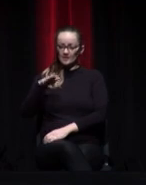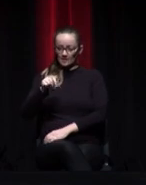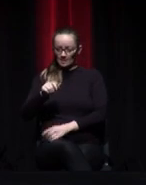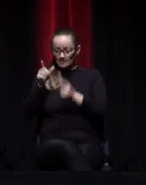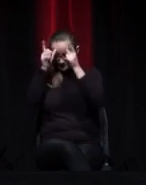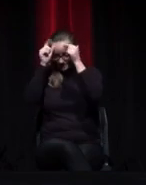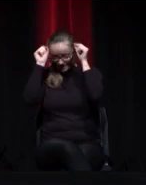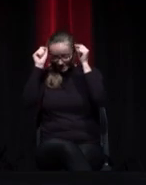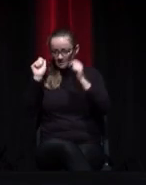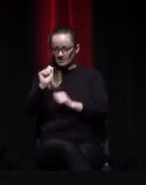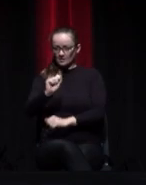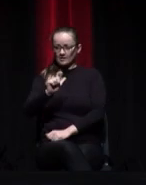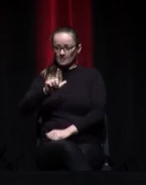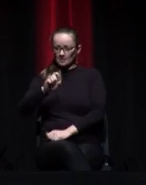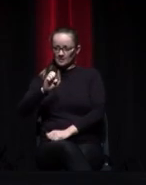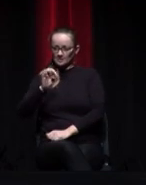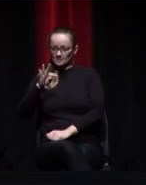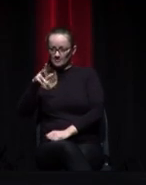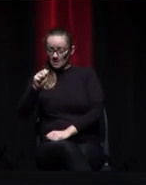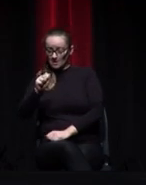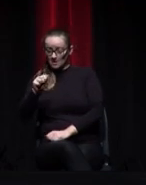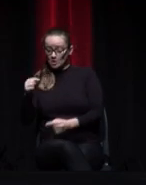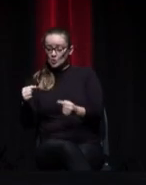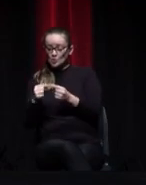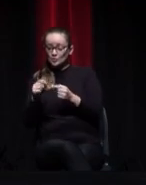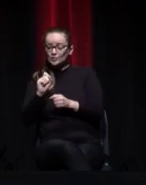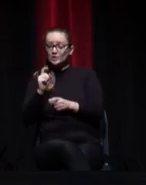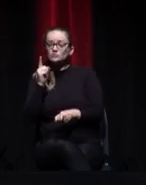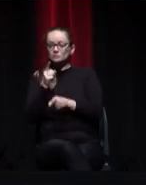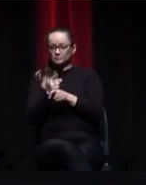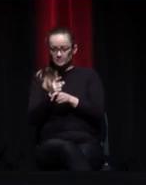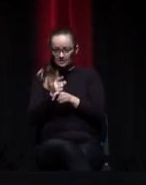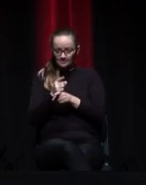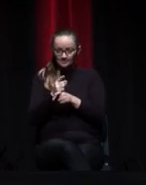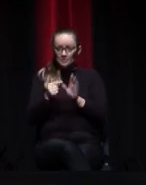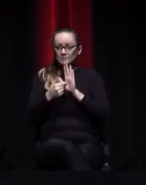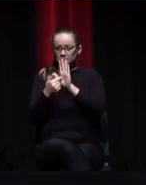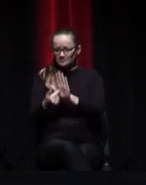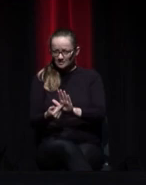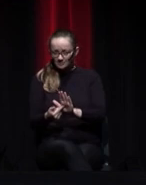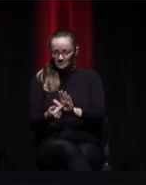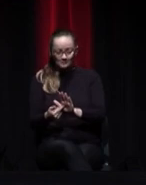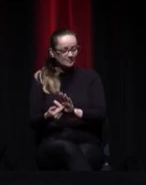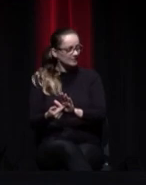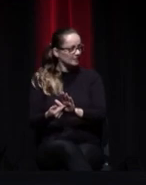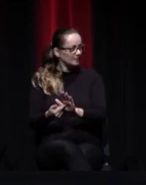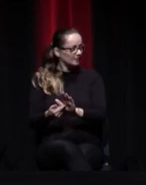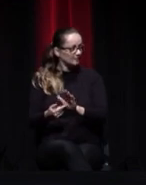Truth has to do with discovering, revealing, showing, disclosing.